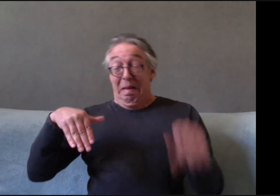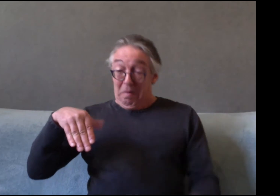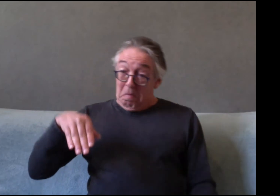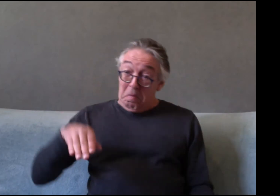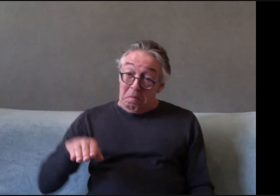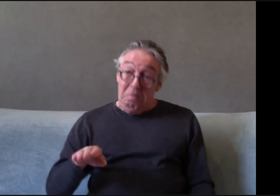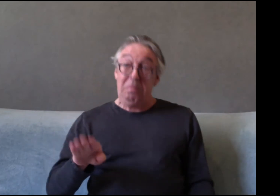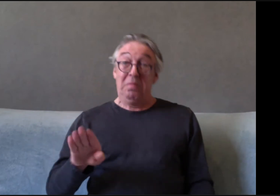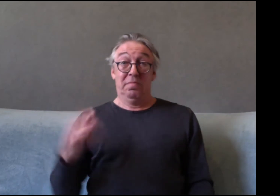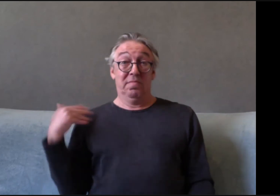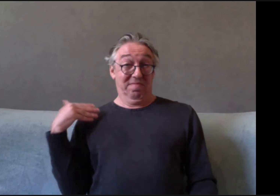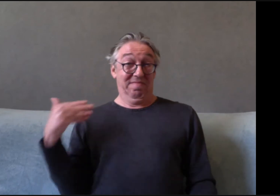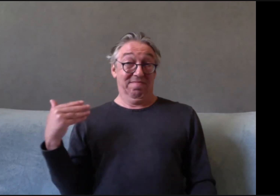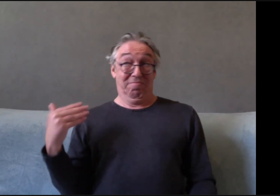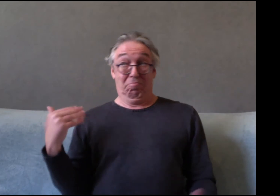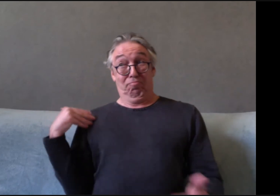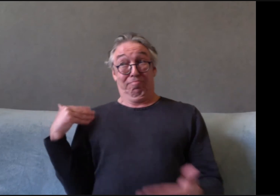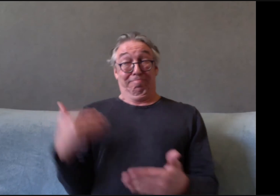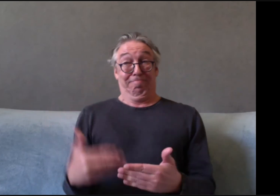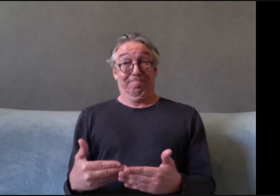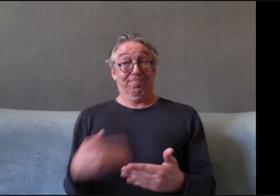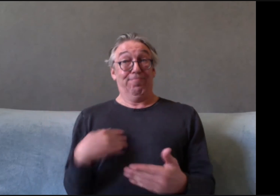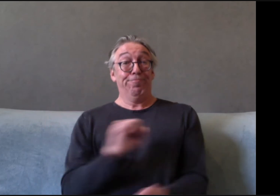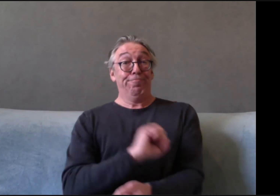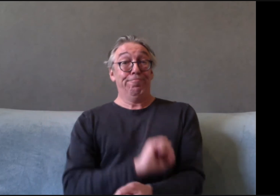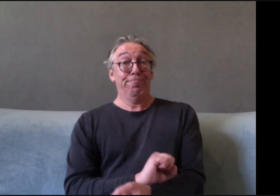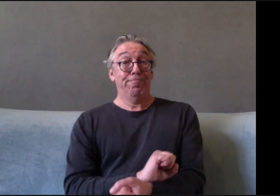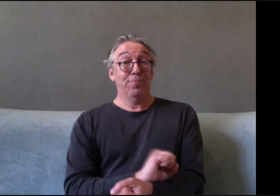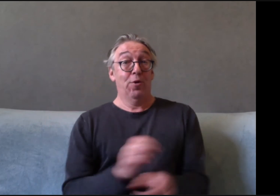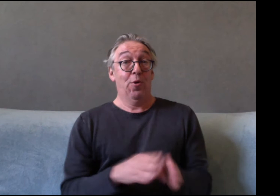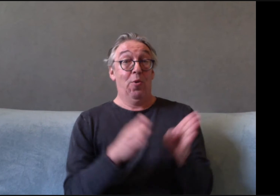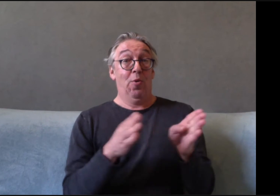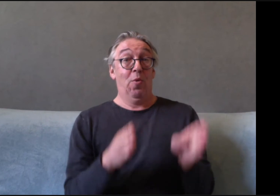but we think that because the lack of tests and protective equipment,